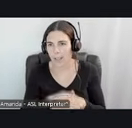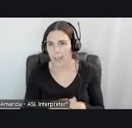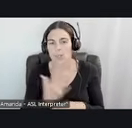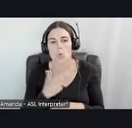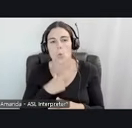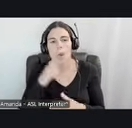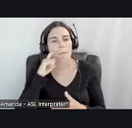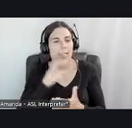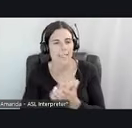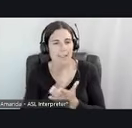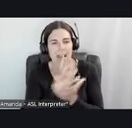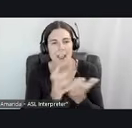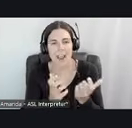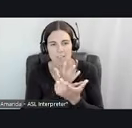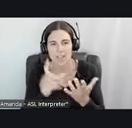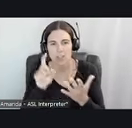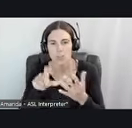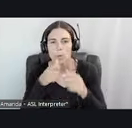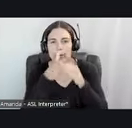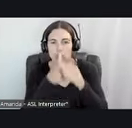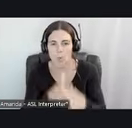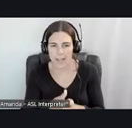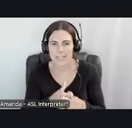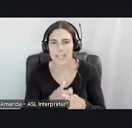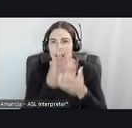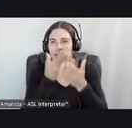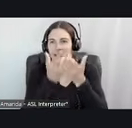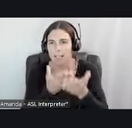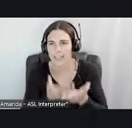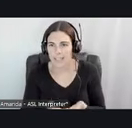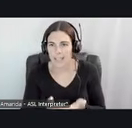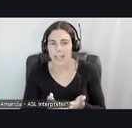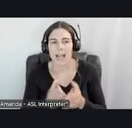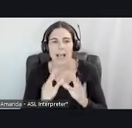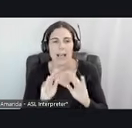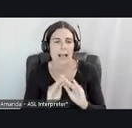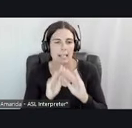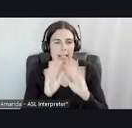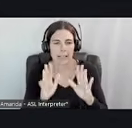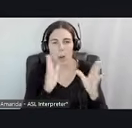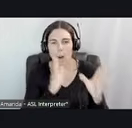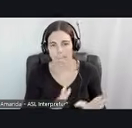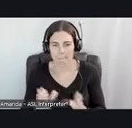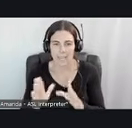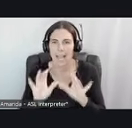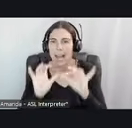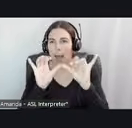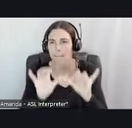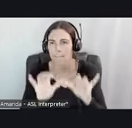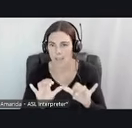everything should be traceable that it's validated that there's a clear plan and a measurable output